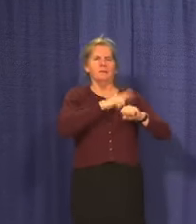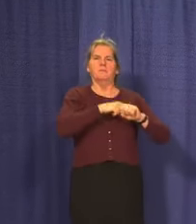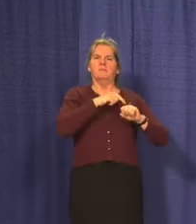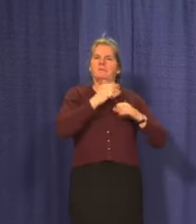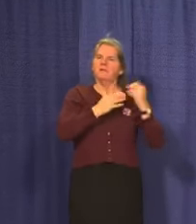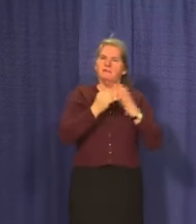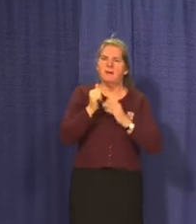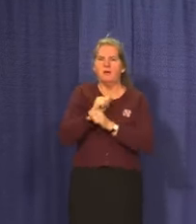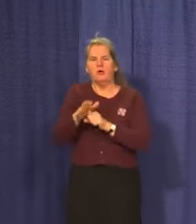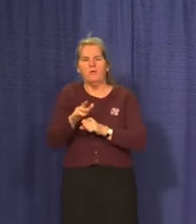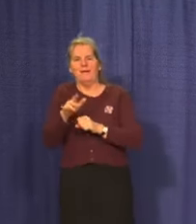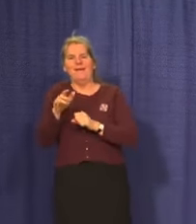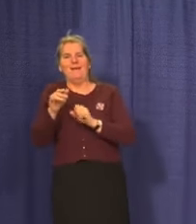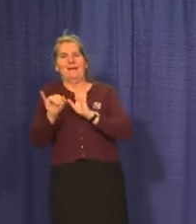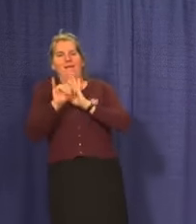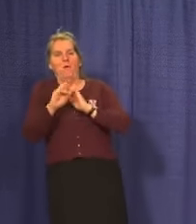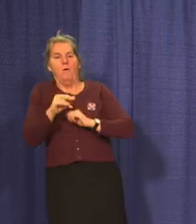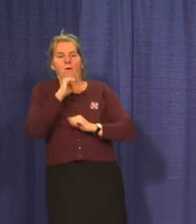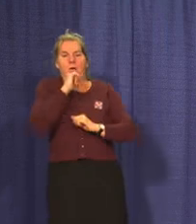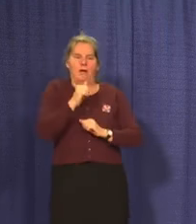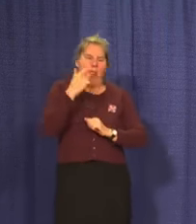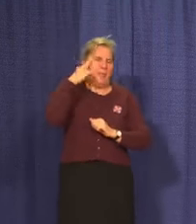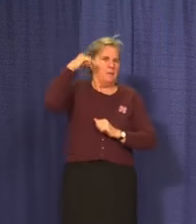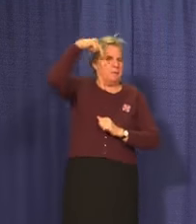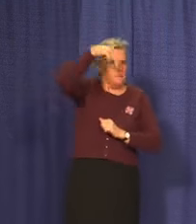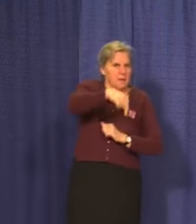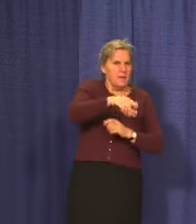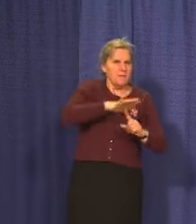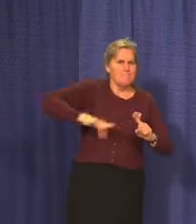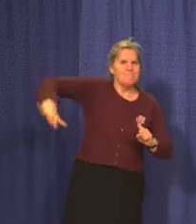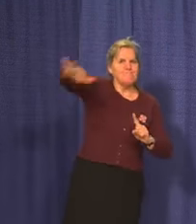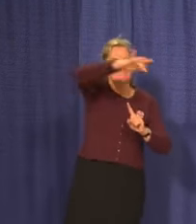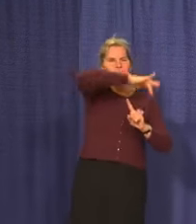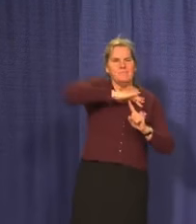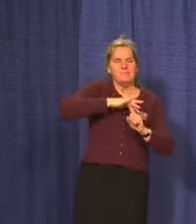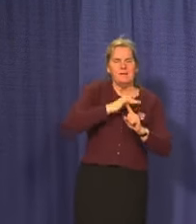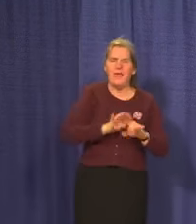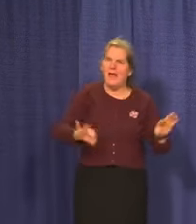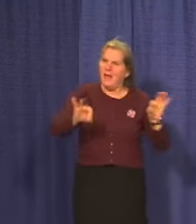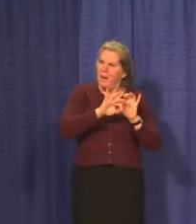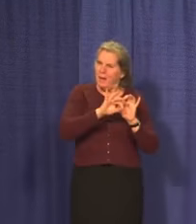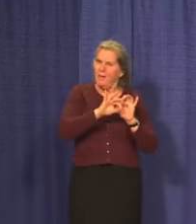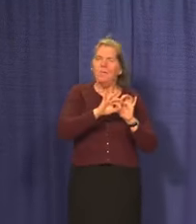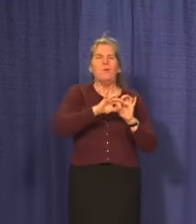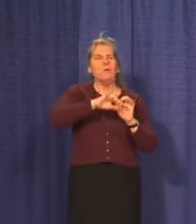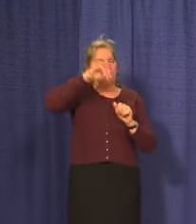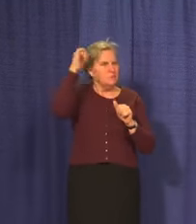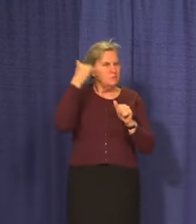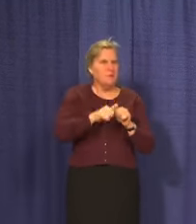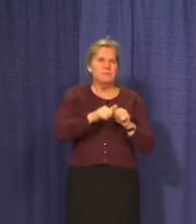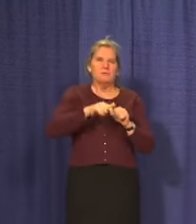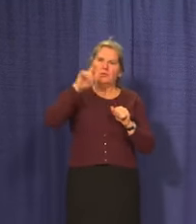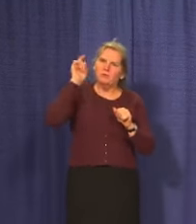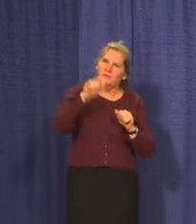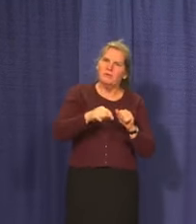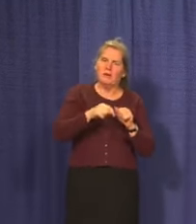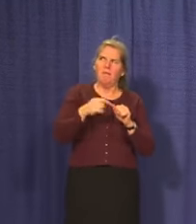NUNAVUT OR INCREASINGLY IN BC ARE ALL GOOD REMINDERS THAT WE NEED TO DO THIS NOW.